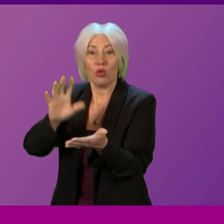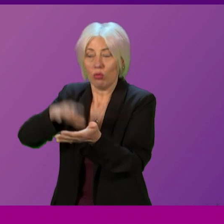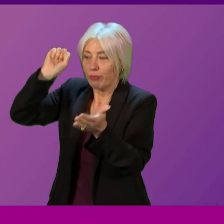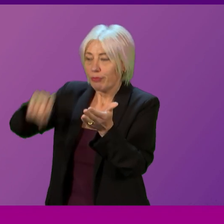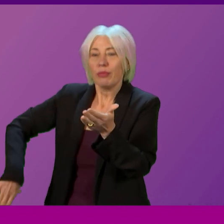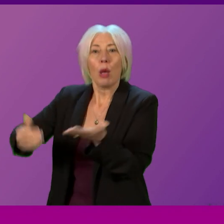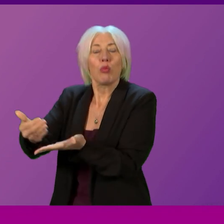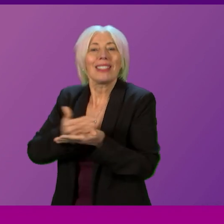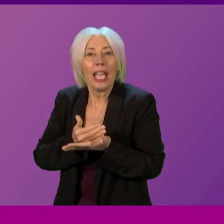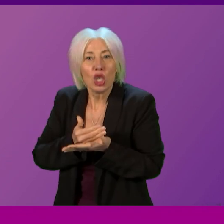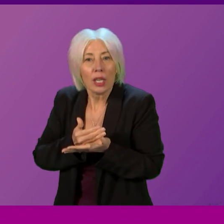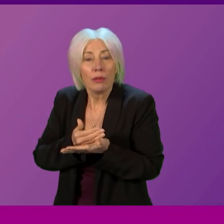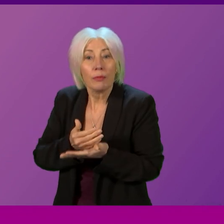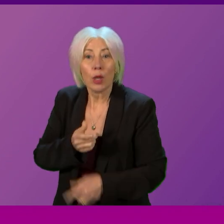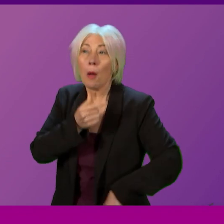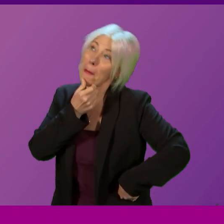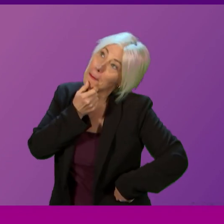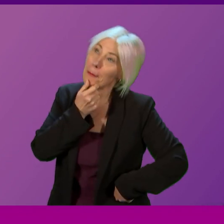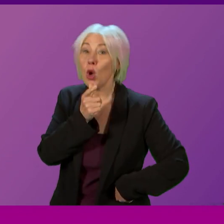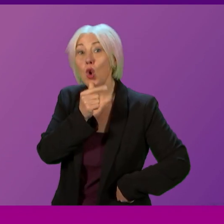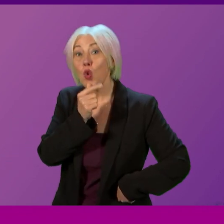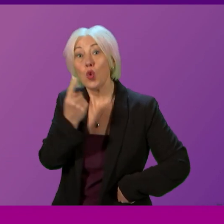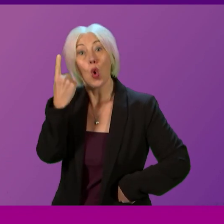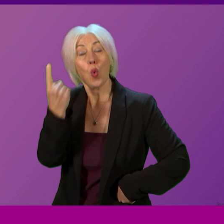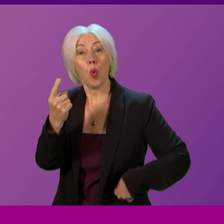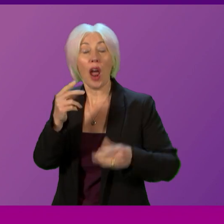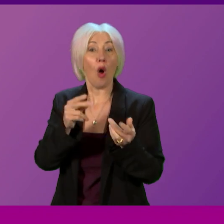Guess who one of those Tory MPs was—Douglas Ross.